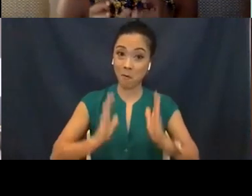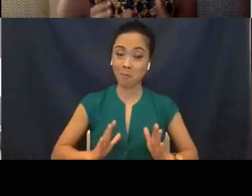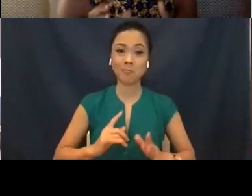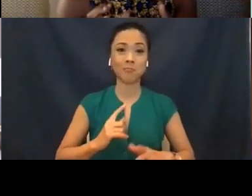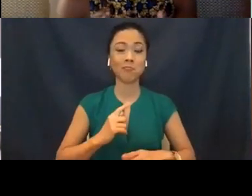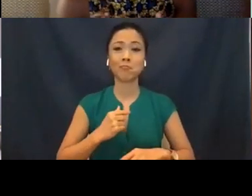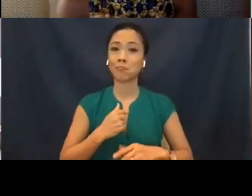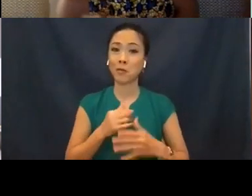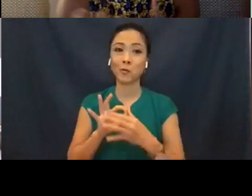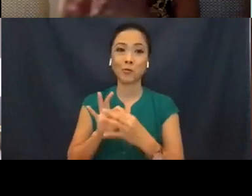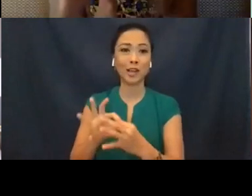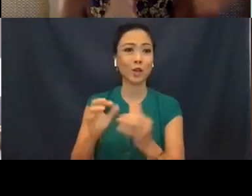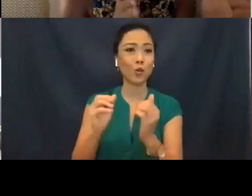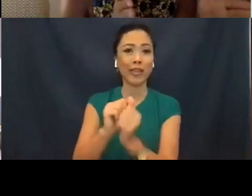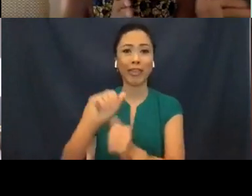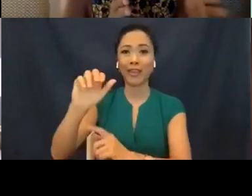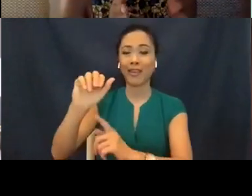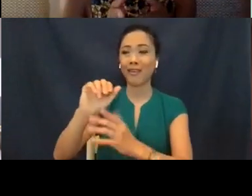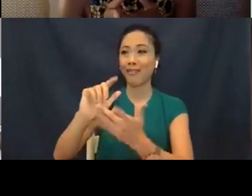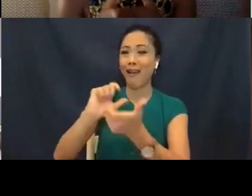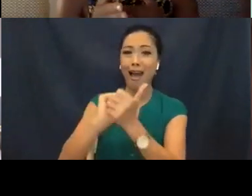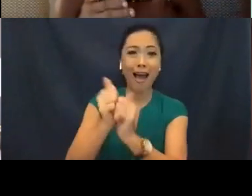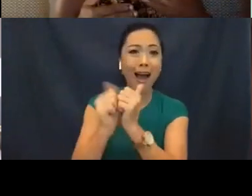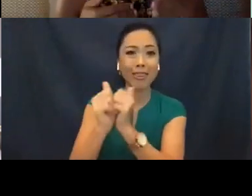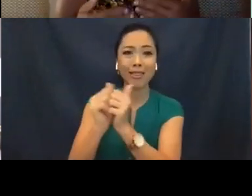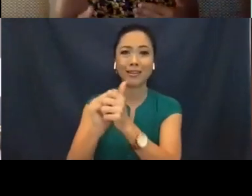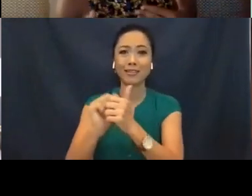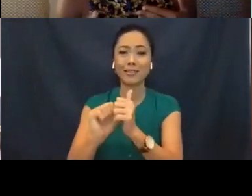can understand figuratively the relationship to push and pull or